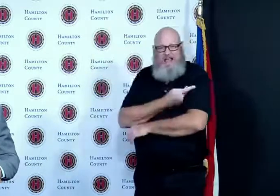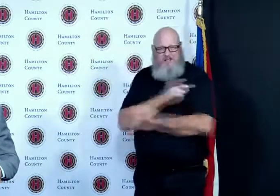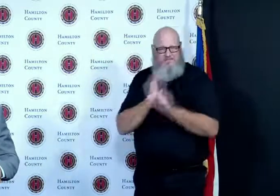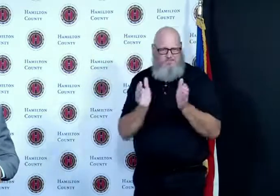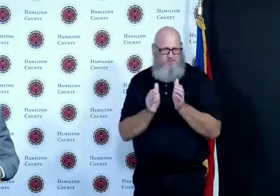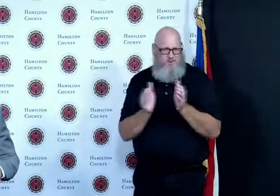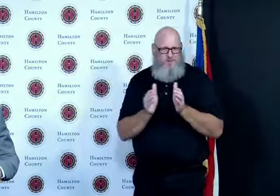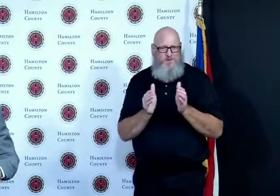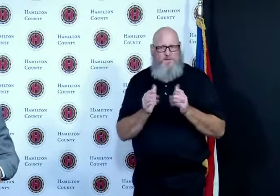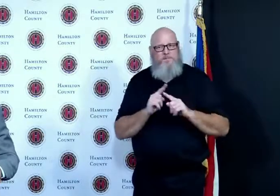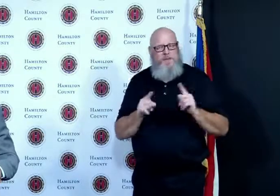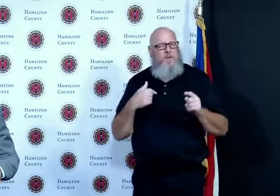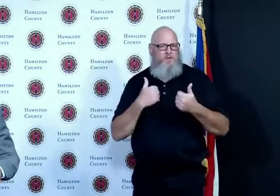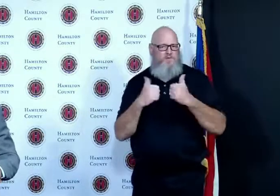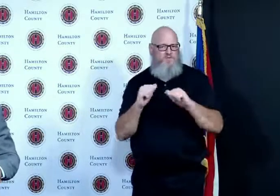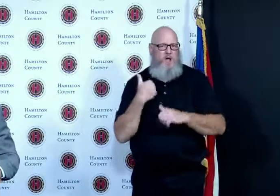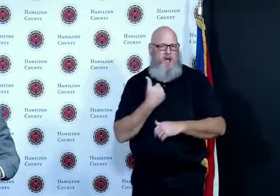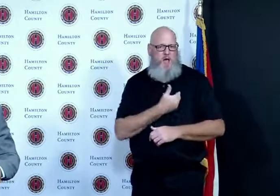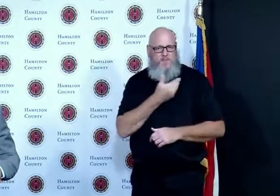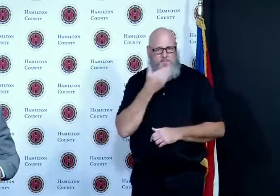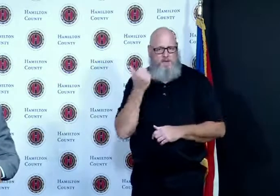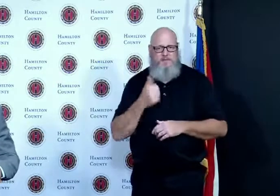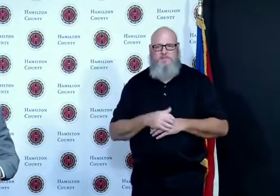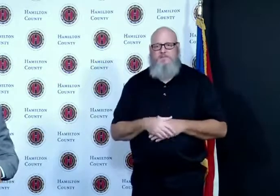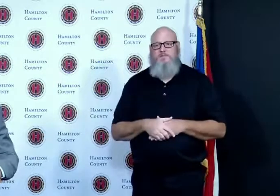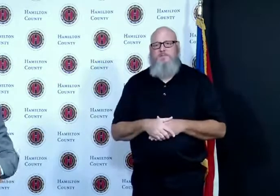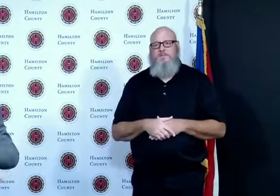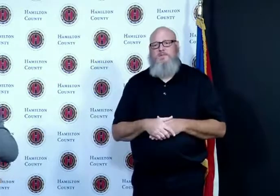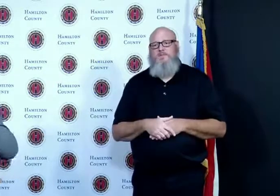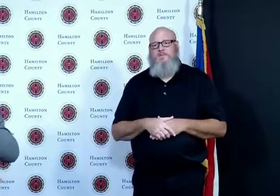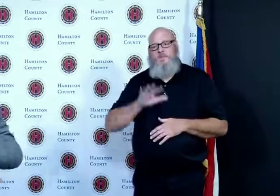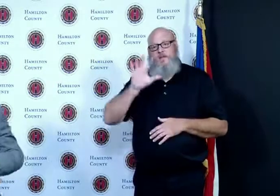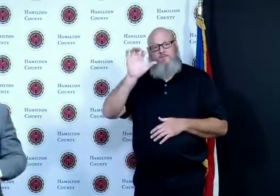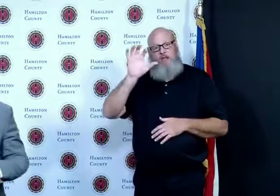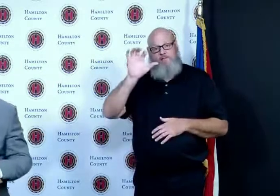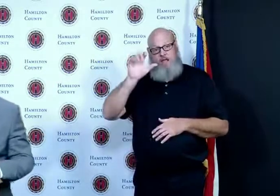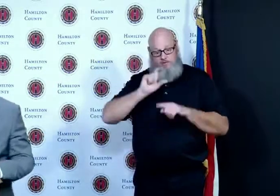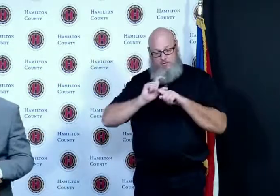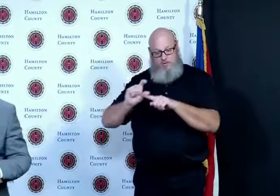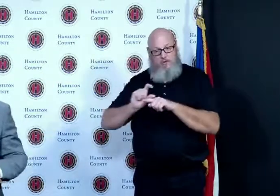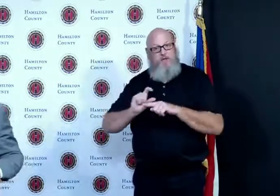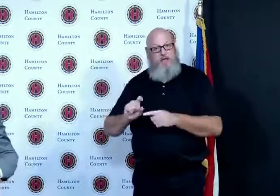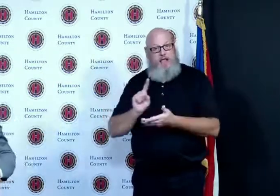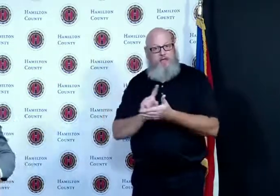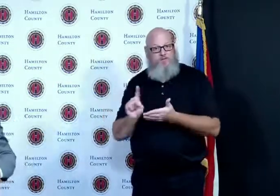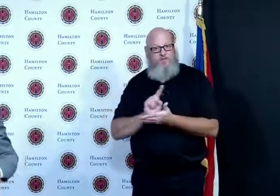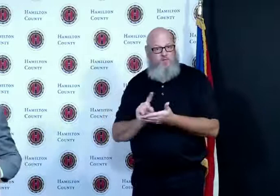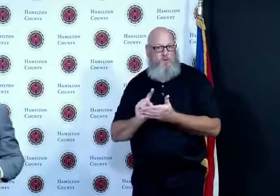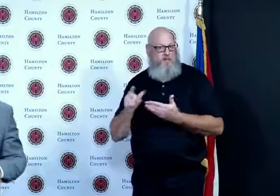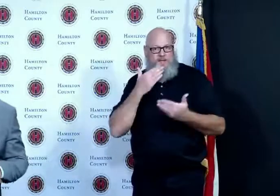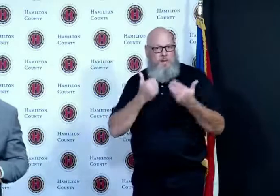to get to you so I continue to urge individuals to be to be patient as we work on this last week